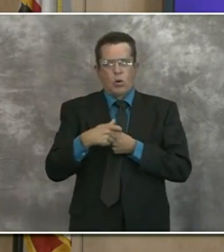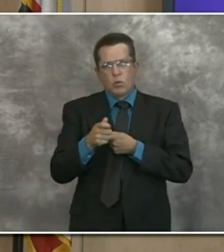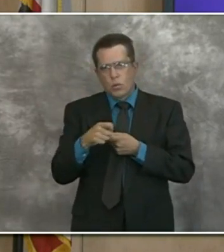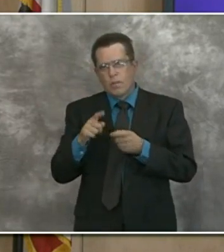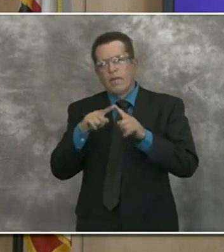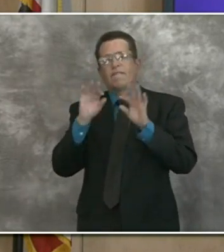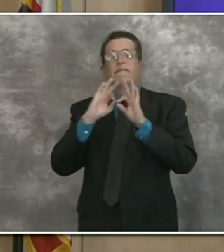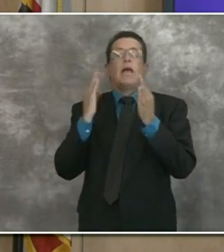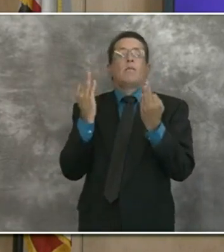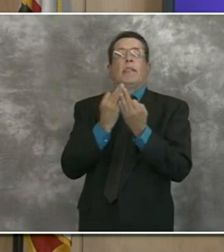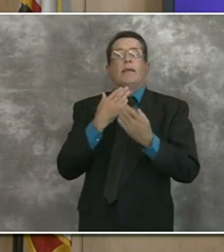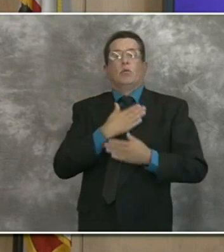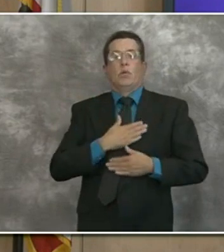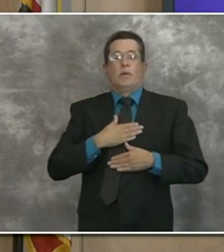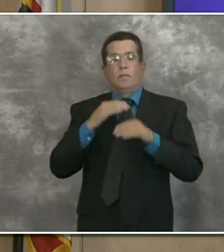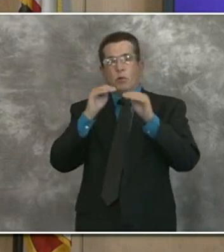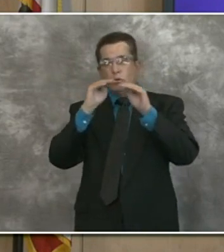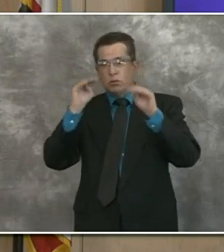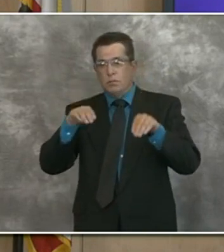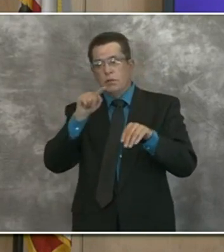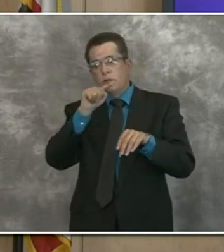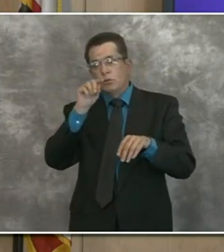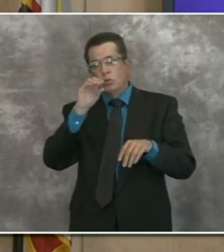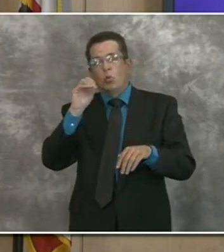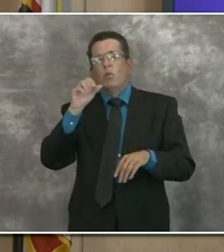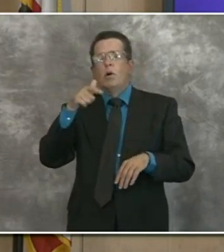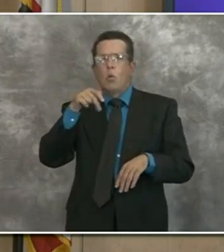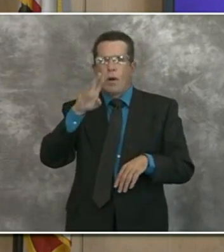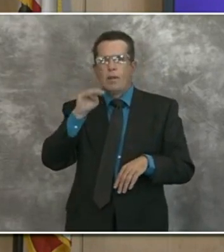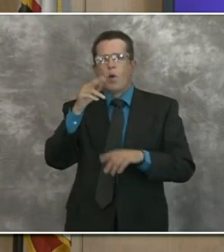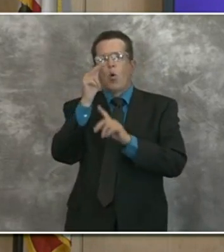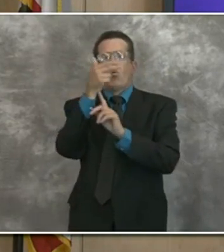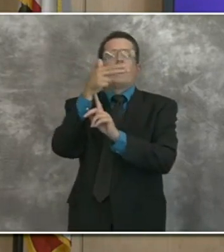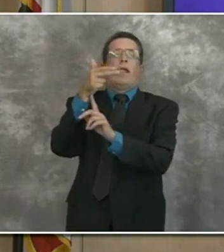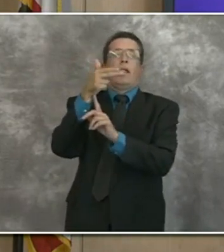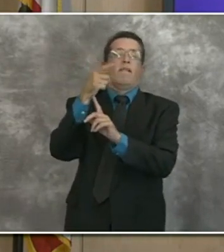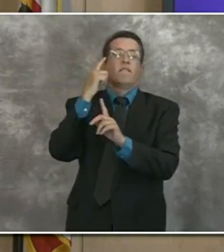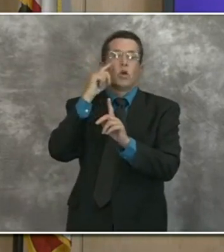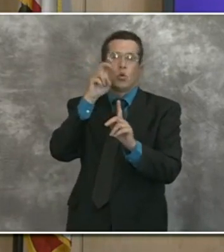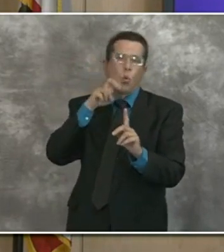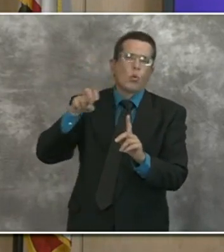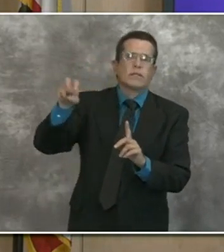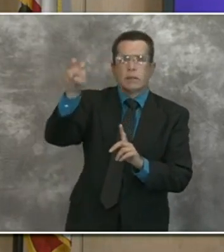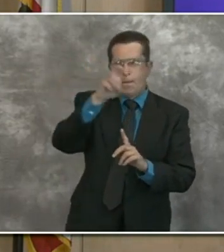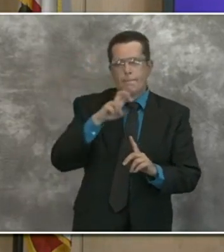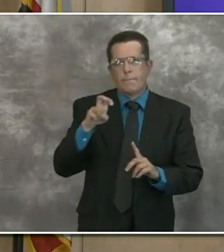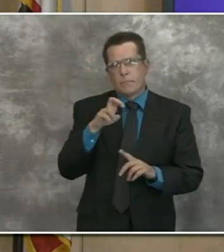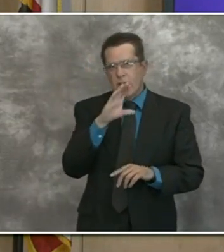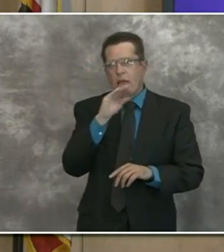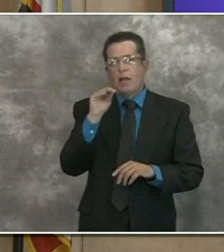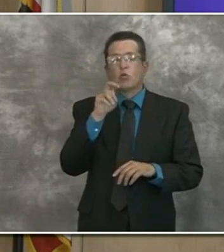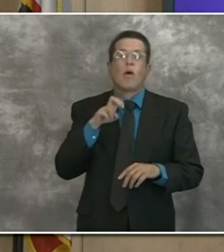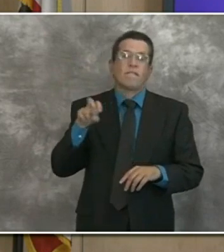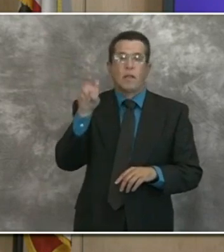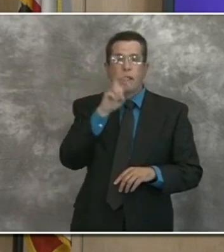ABLE TO BE OPEN ON THIS FRIDAY AS WELL. BARS AND WINERIES CARD ROOMS. FAMILY ENTERTAINMENT MUSEUMS,